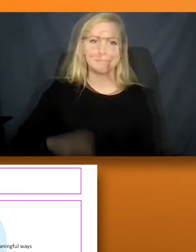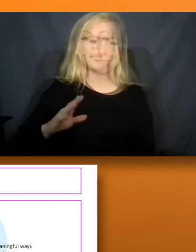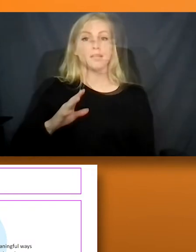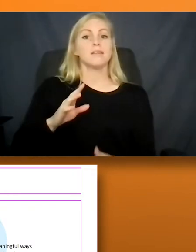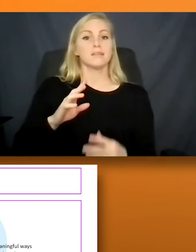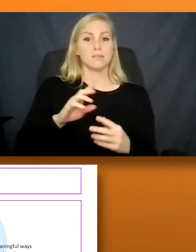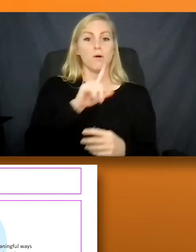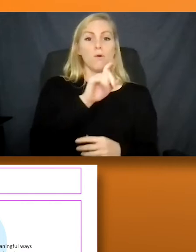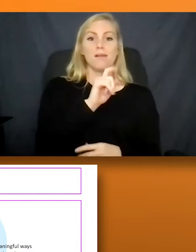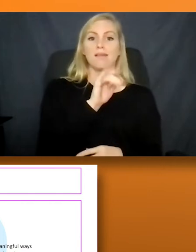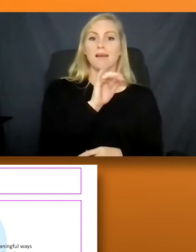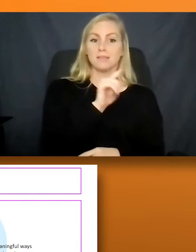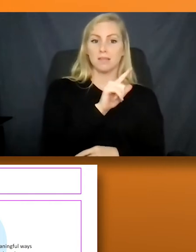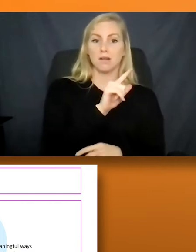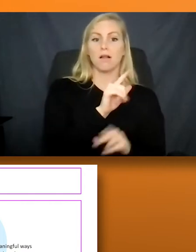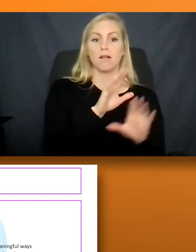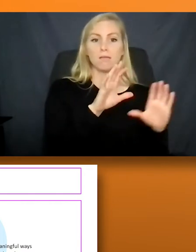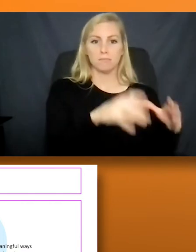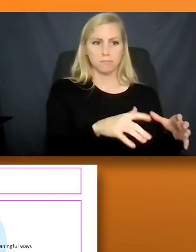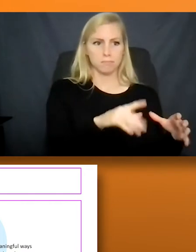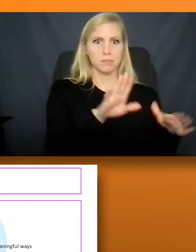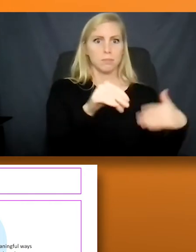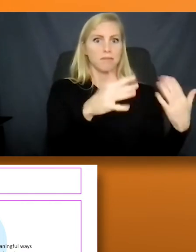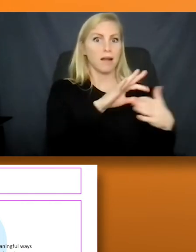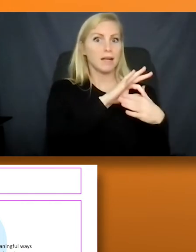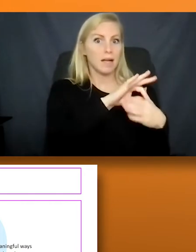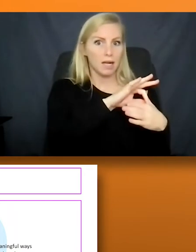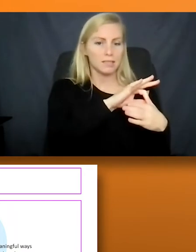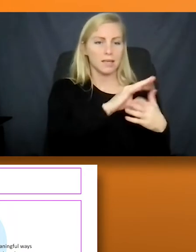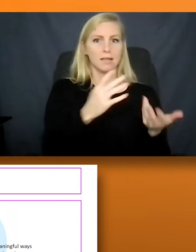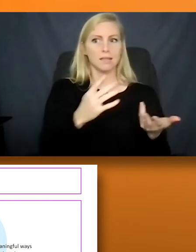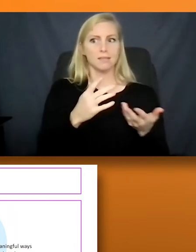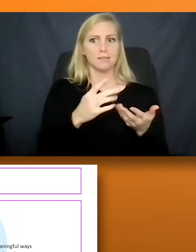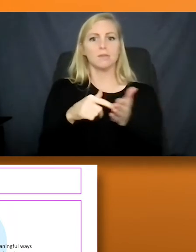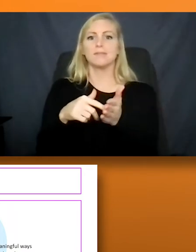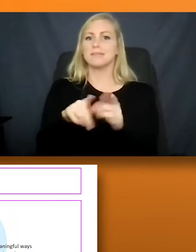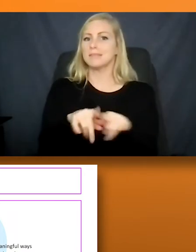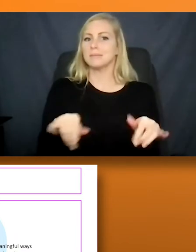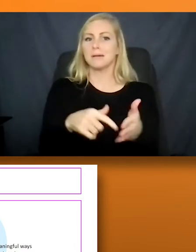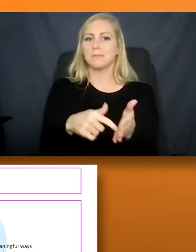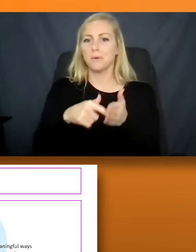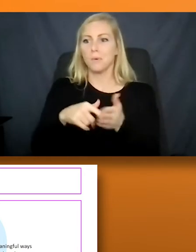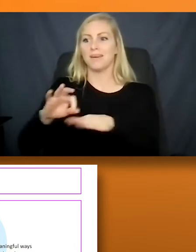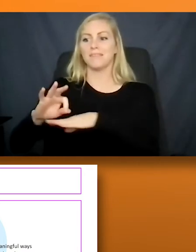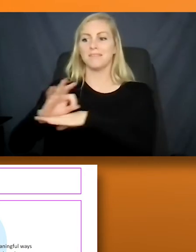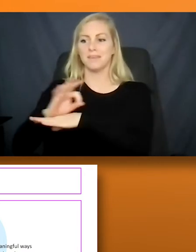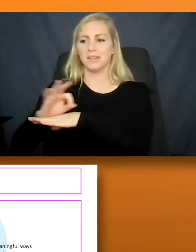So when you're thinking about, there's lexical words that are in there giving you that content. You need the functional words to tell us